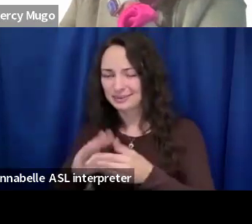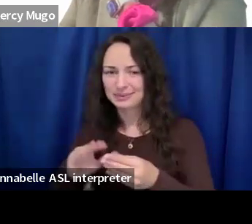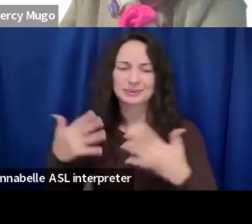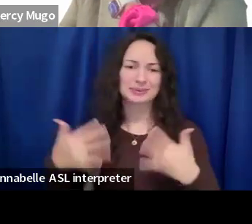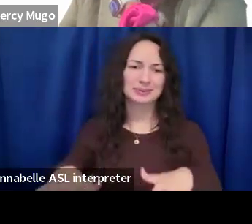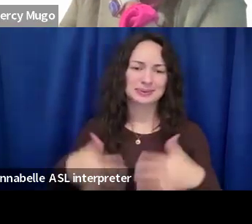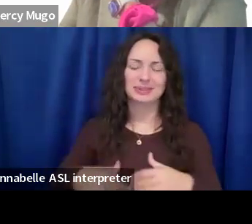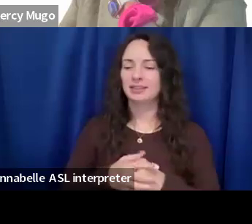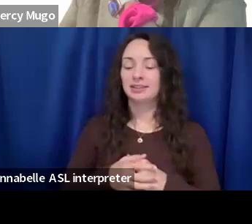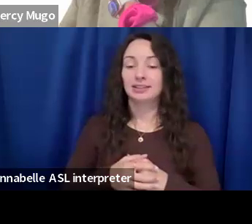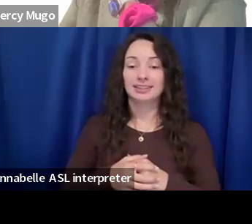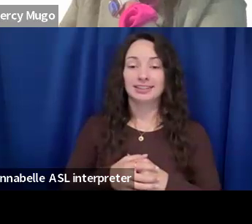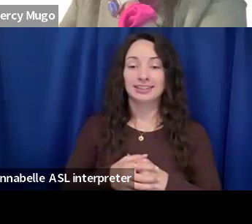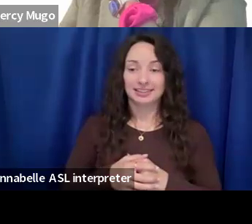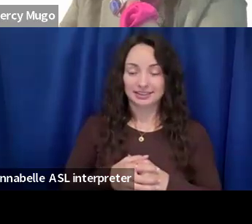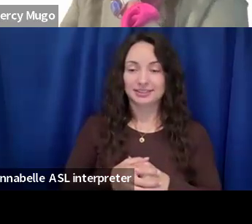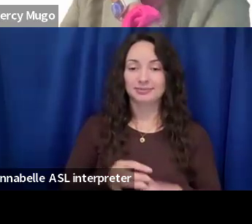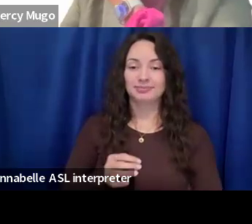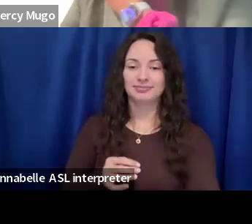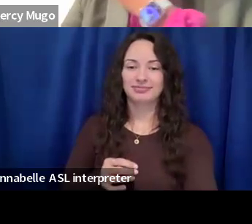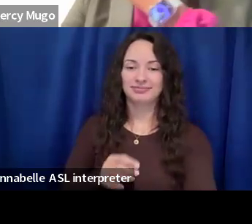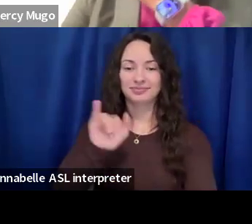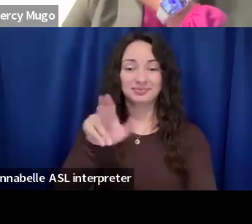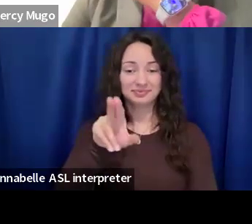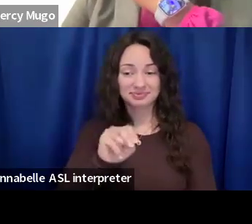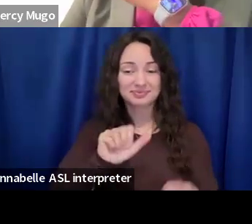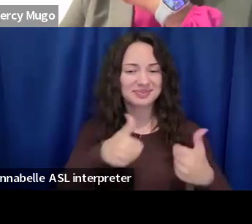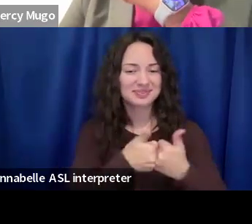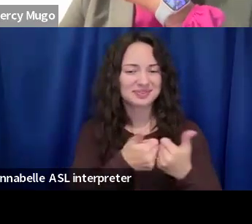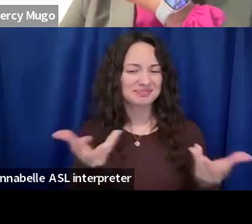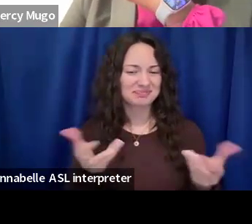Quickly, what are some of the challenges and how did you overcome.